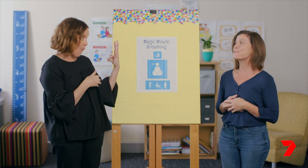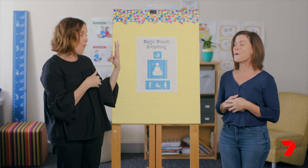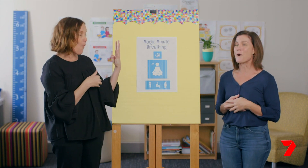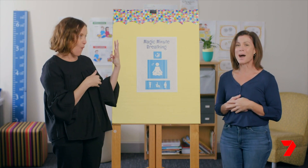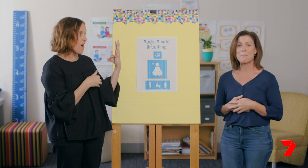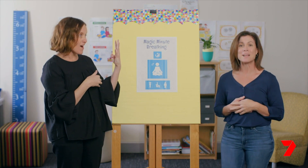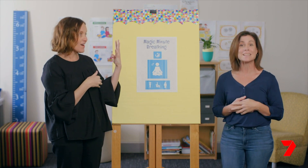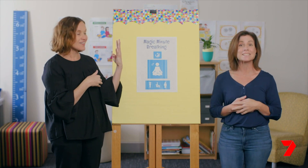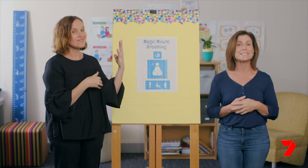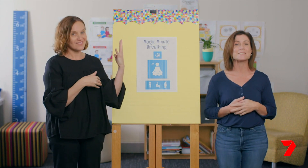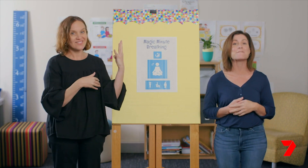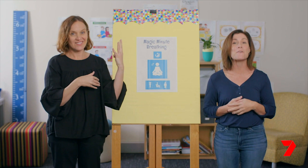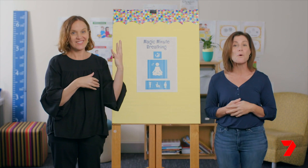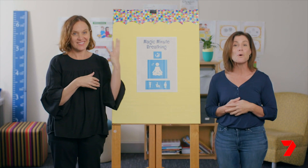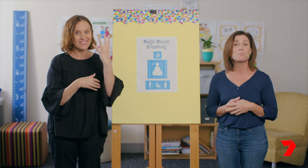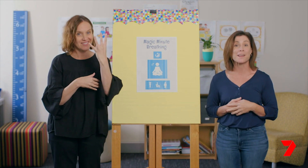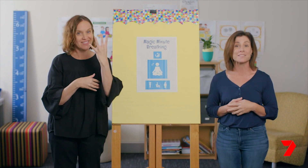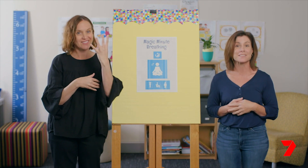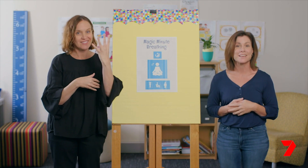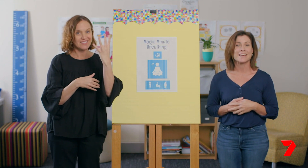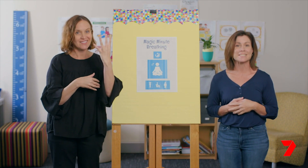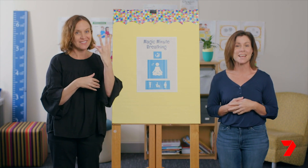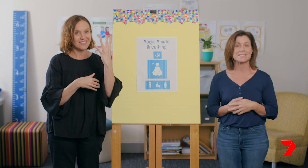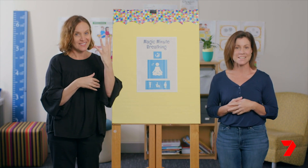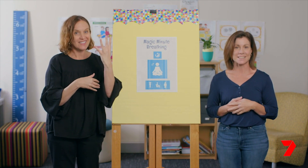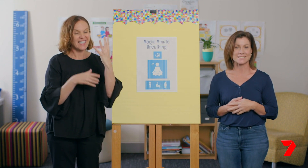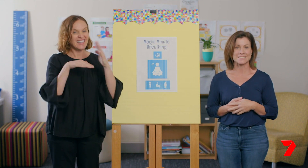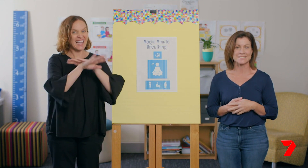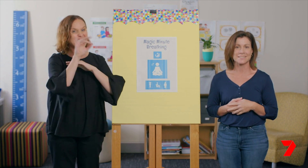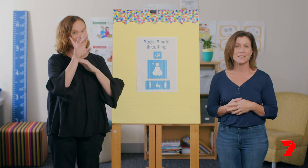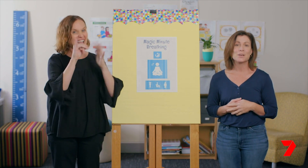Four. Melissa did four breaths in ten seconds.